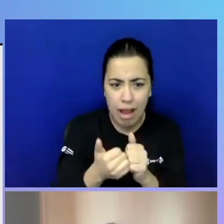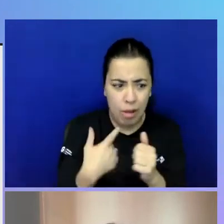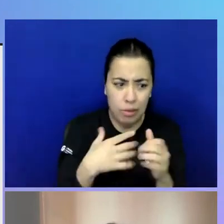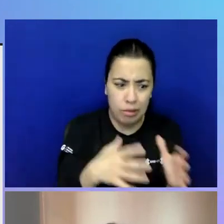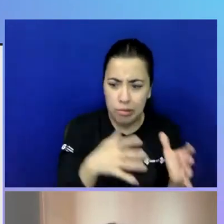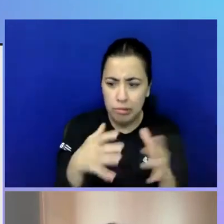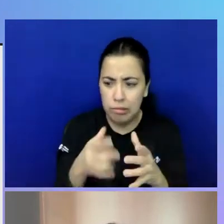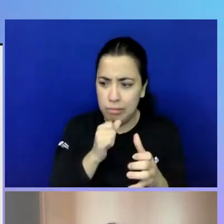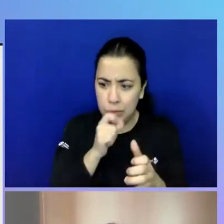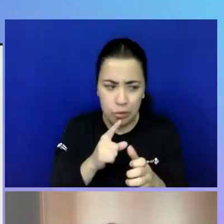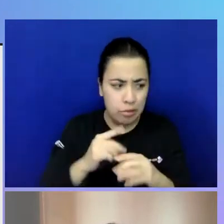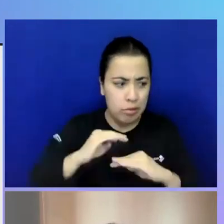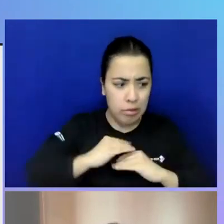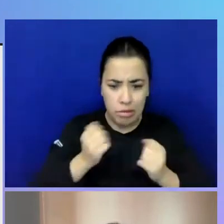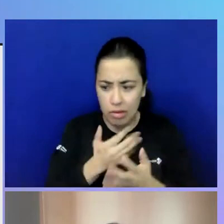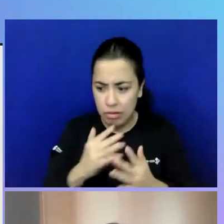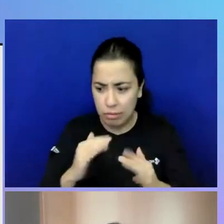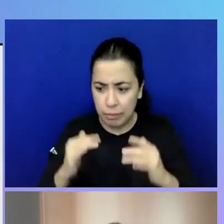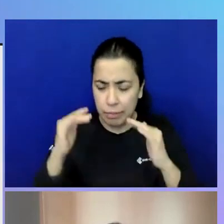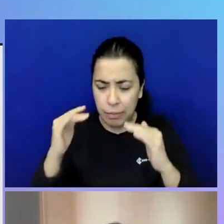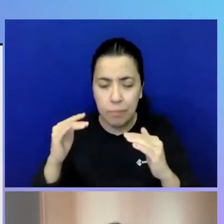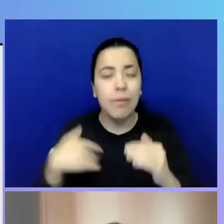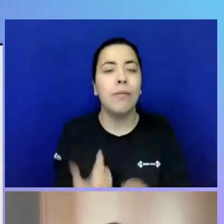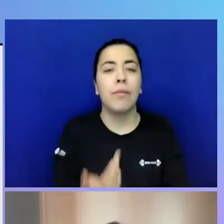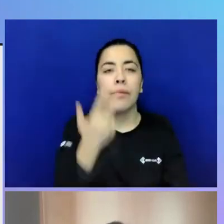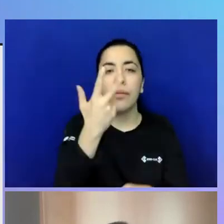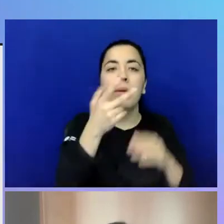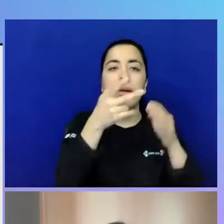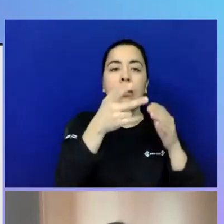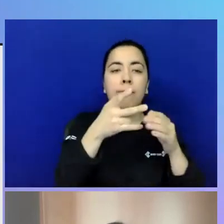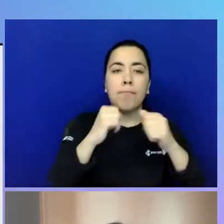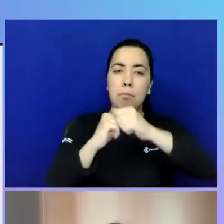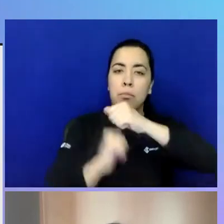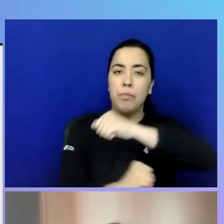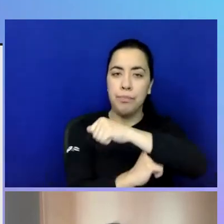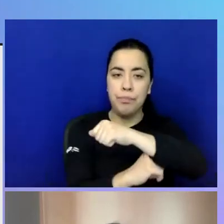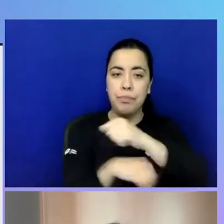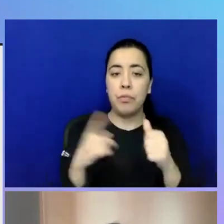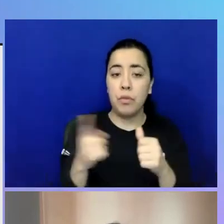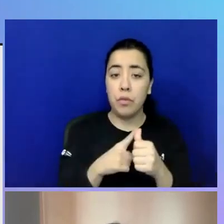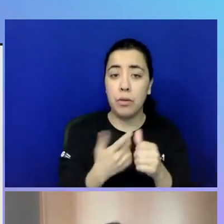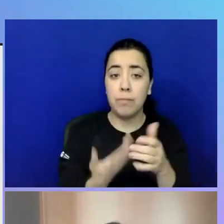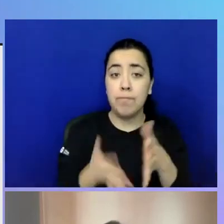structured into three pillars. The first pillar is taking a